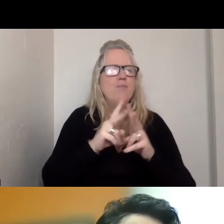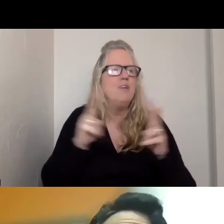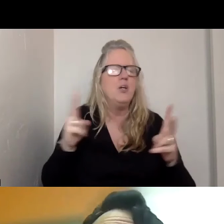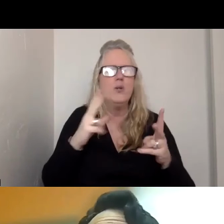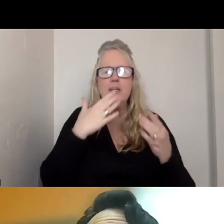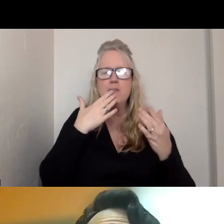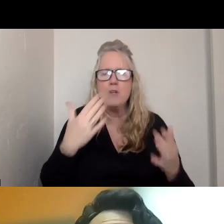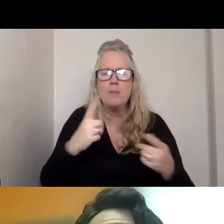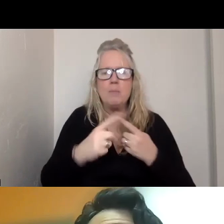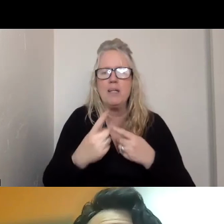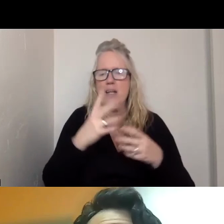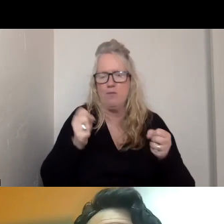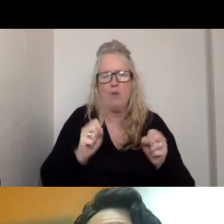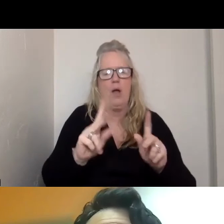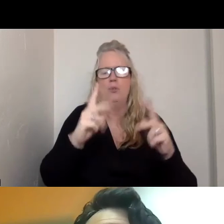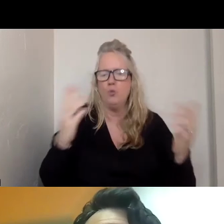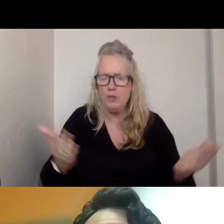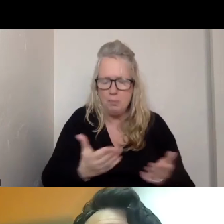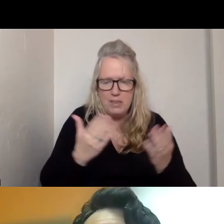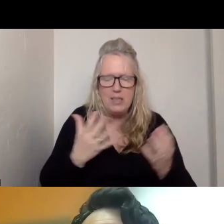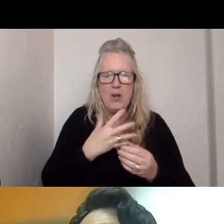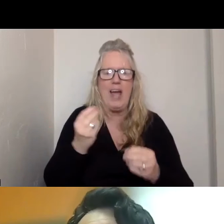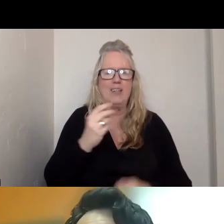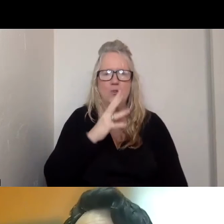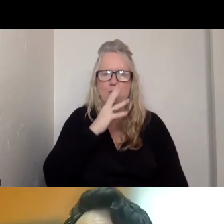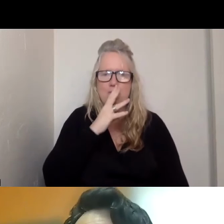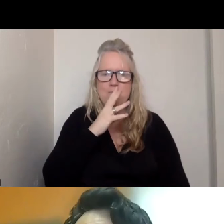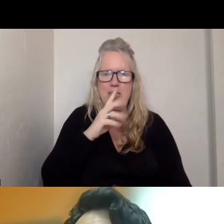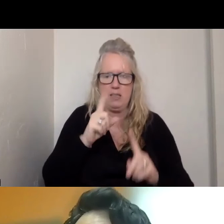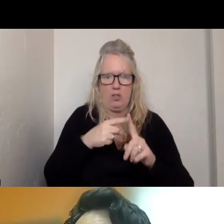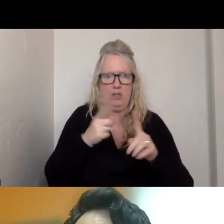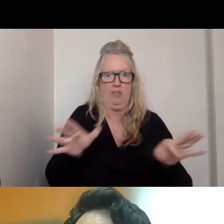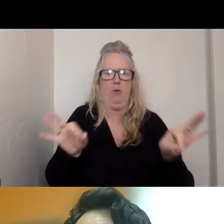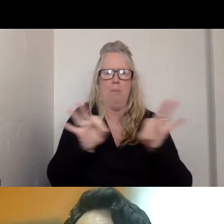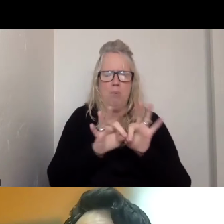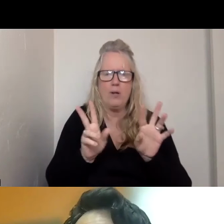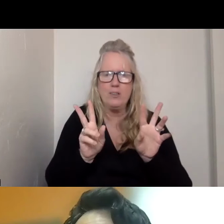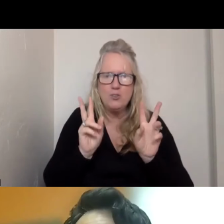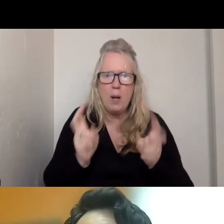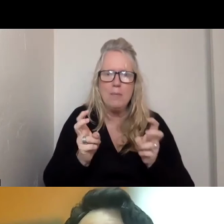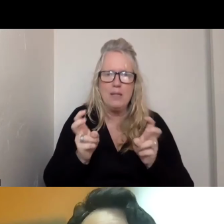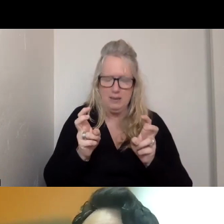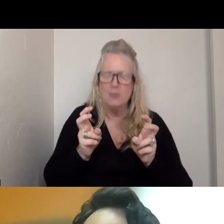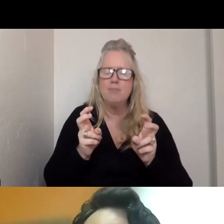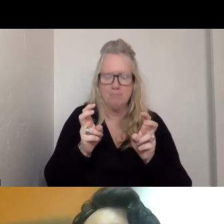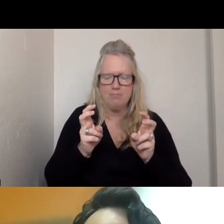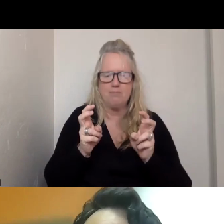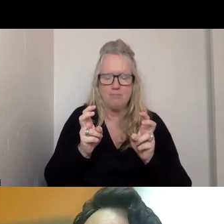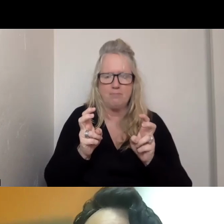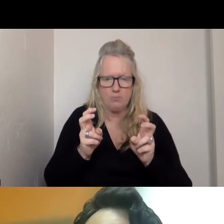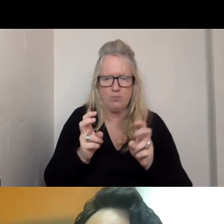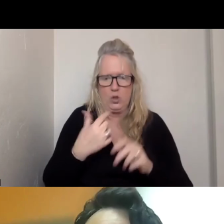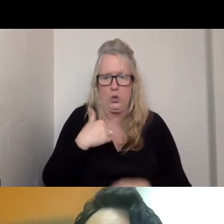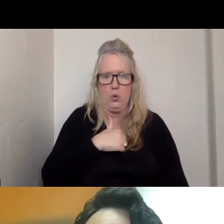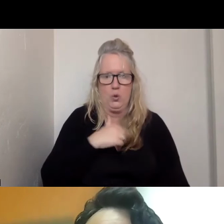HAVE THE OPPORTUNITY TO BE HERE AND SPEAK ON SUCH IMPORTANT TOPIC. WE BELIEVE THAT THE OUTREACH